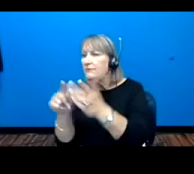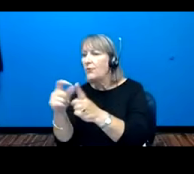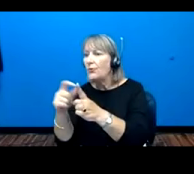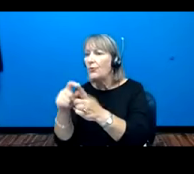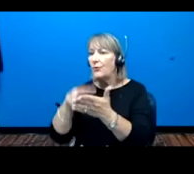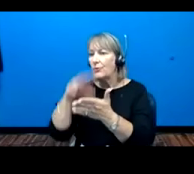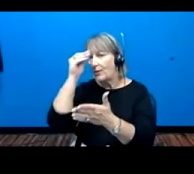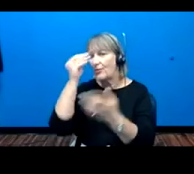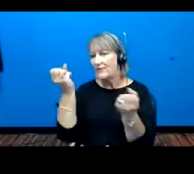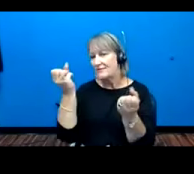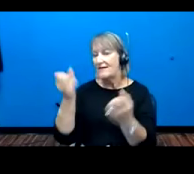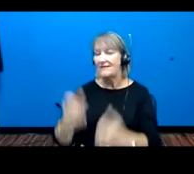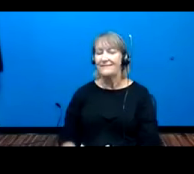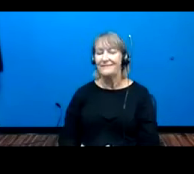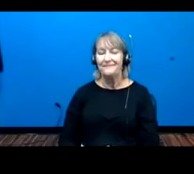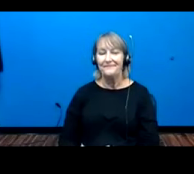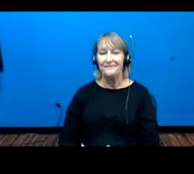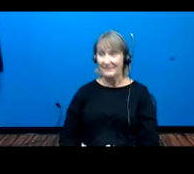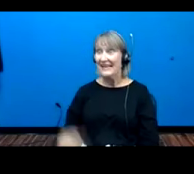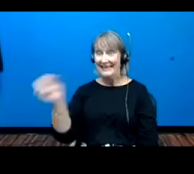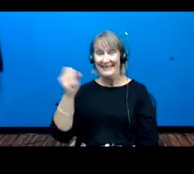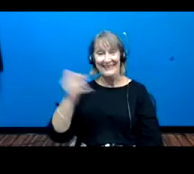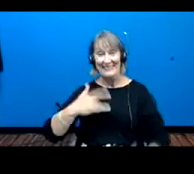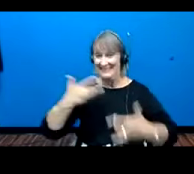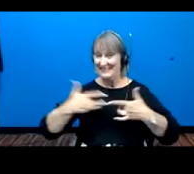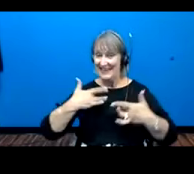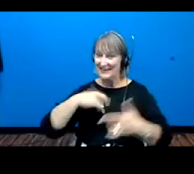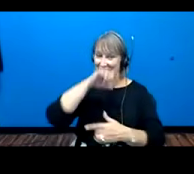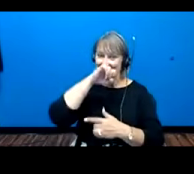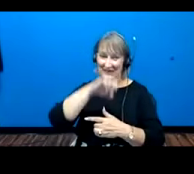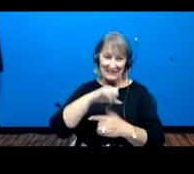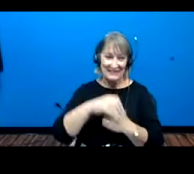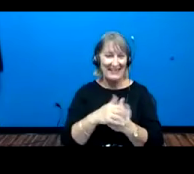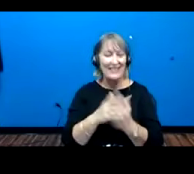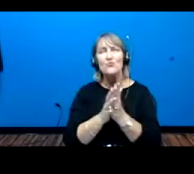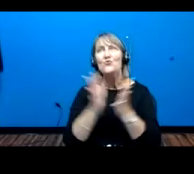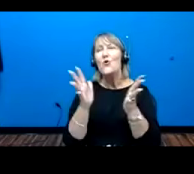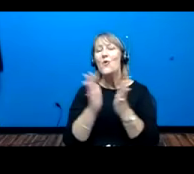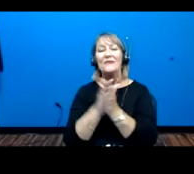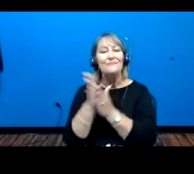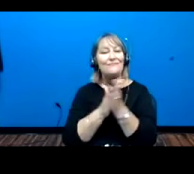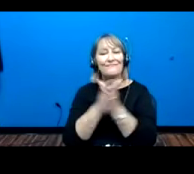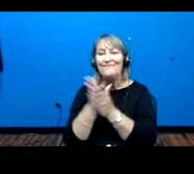Carolyn: It is very exciting. I love that, and so much enthusiasm around that.